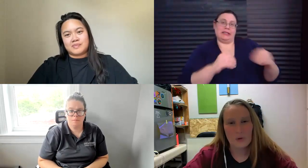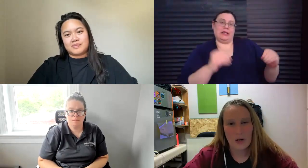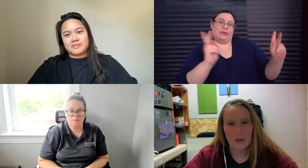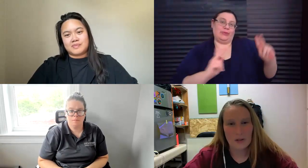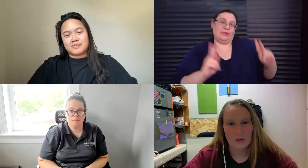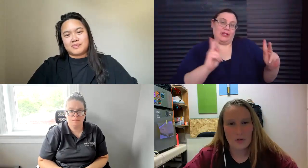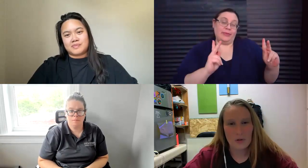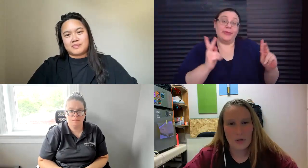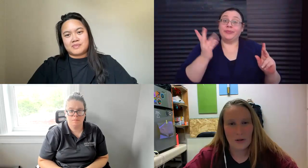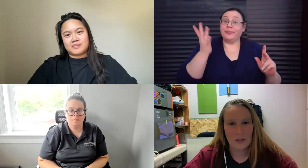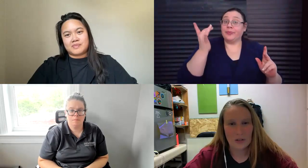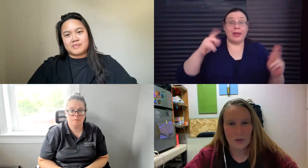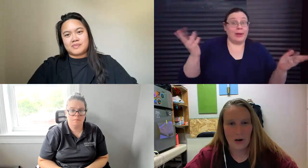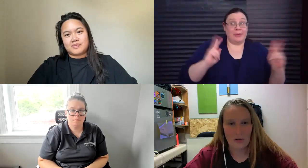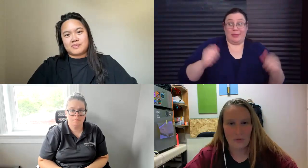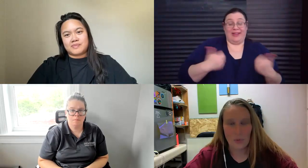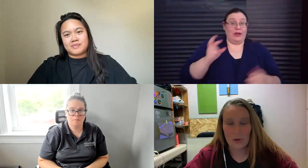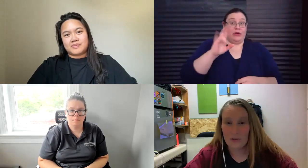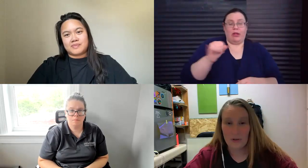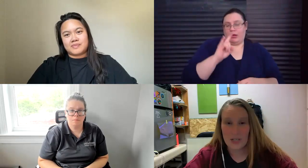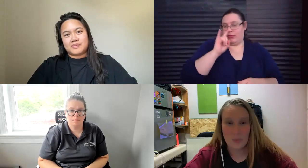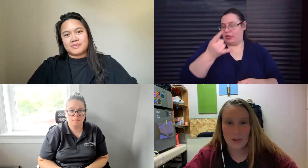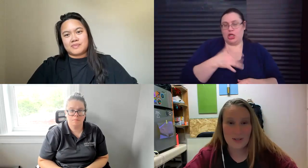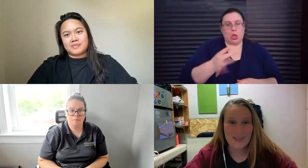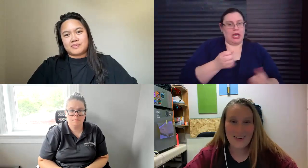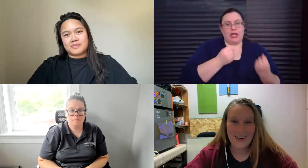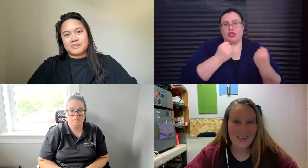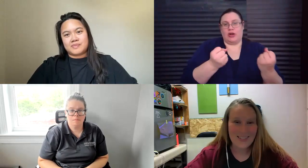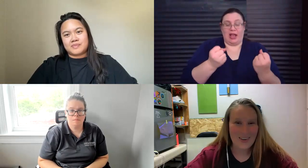in Rhode Island do not like to drive more than 15 minutes.